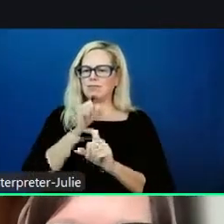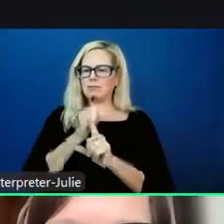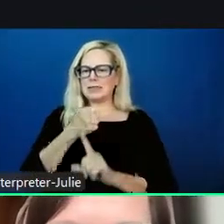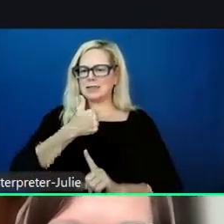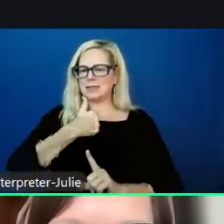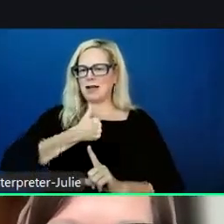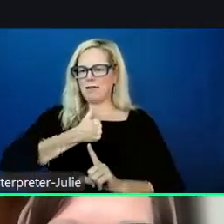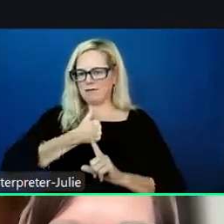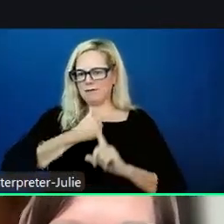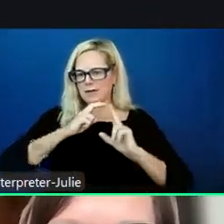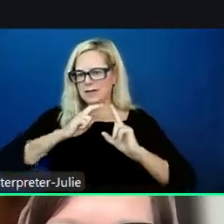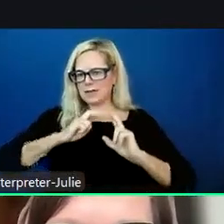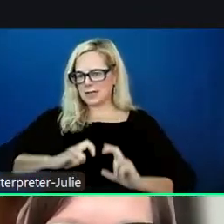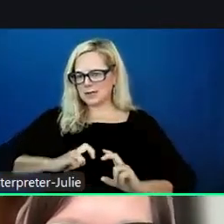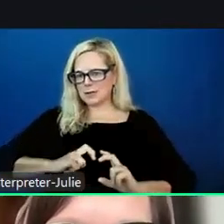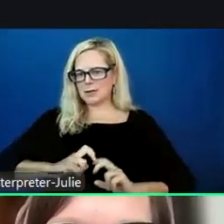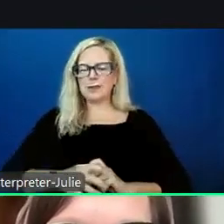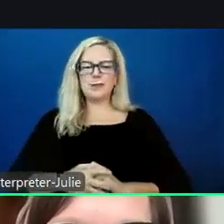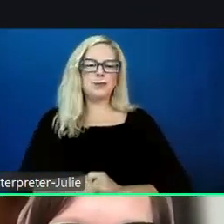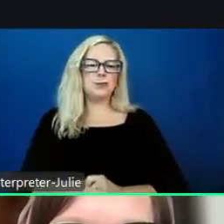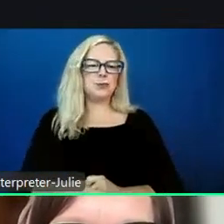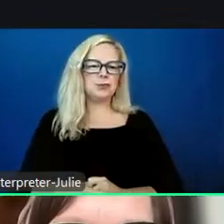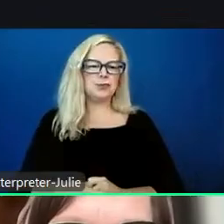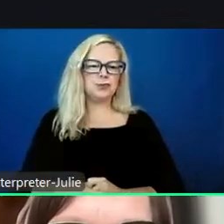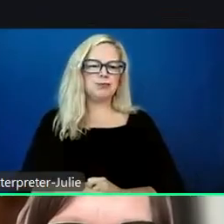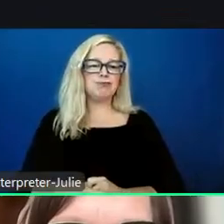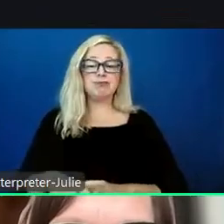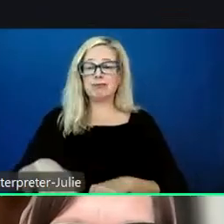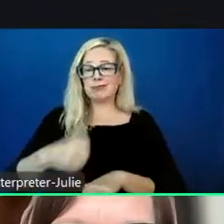In implementing this, we partnered with,